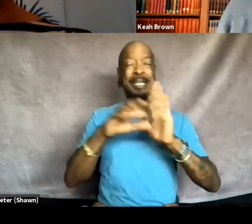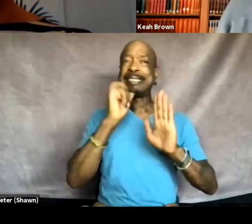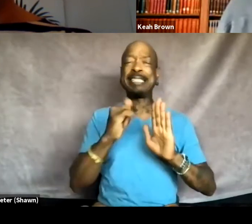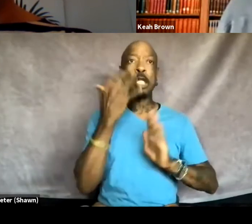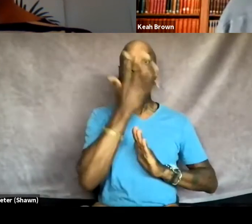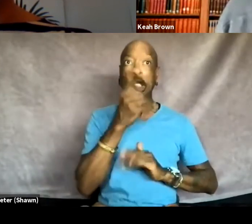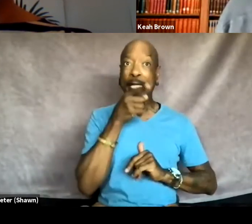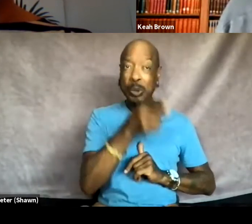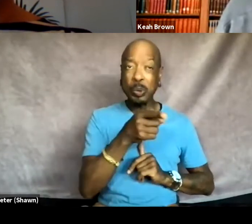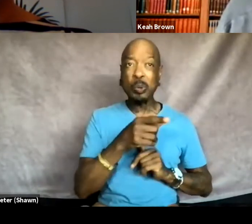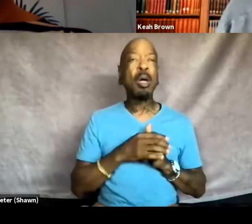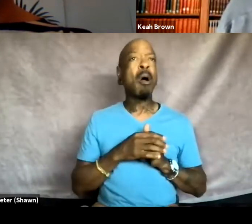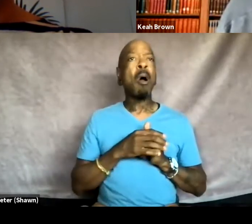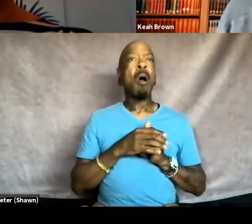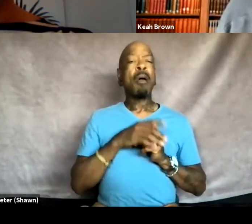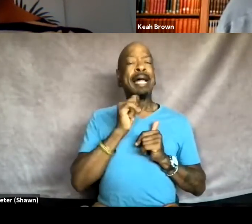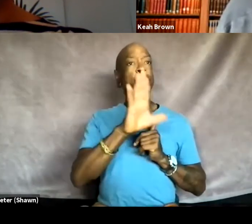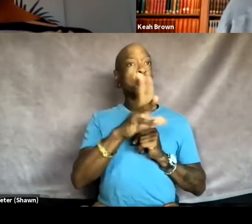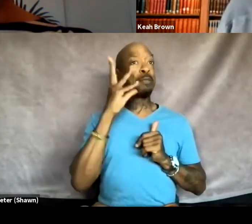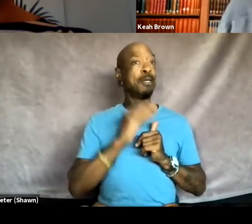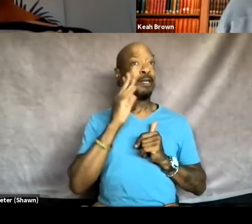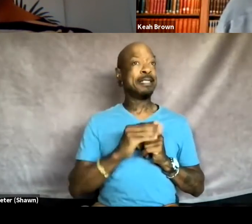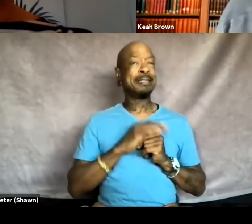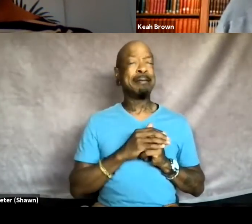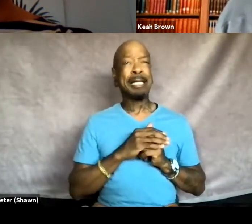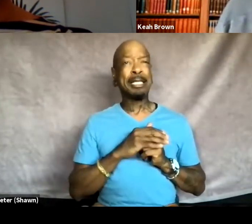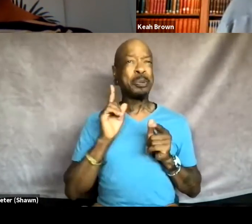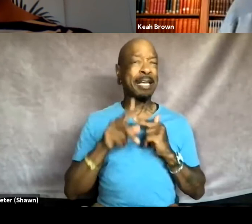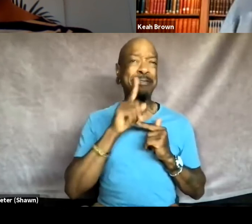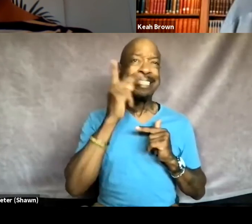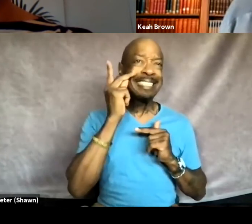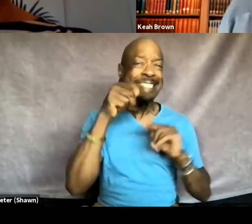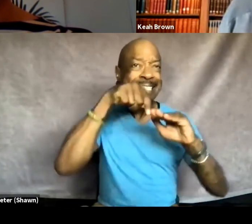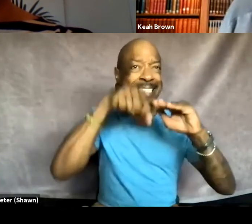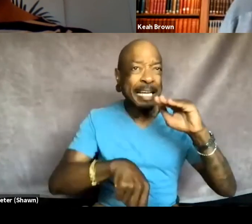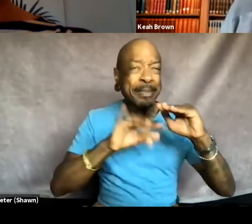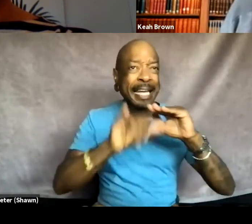Keah Brown: That you can barely see above the water of it hire somebody to do that work